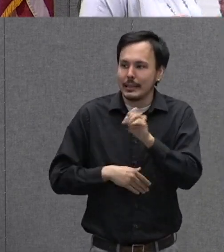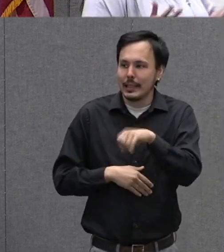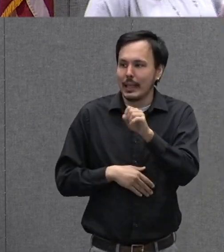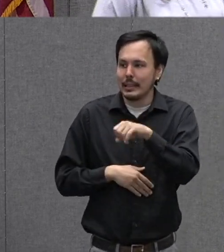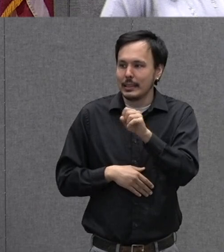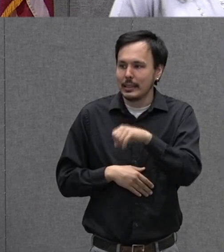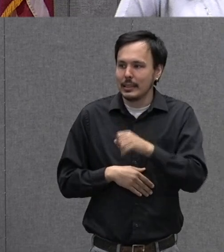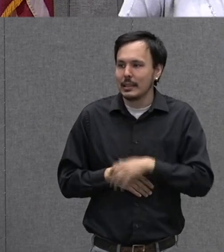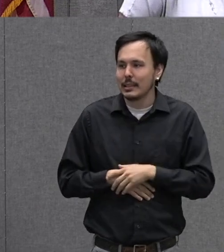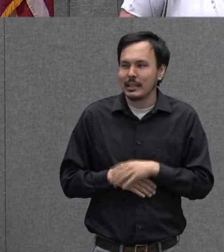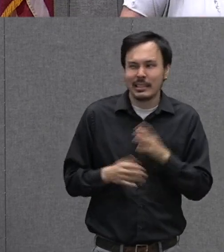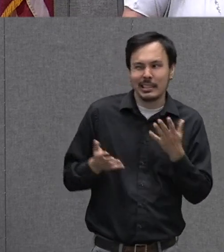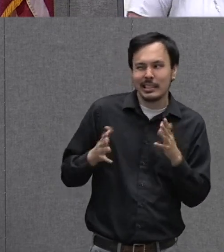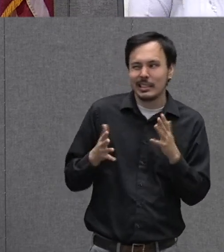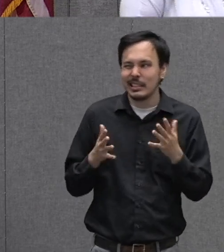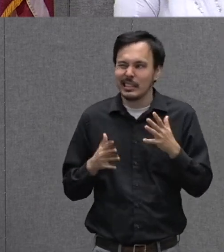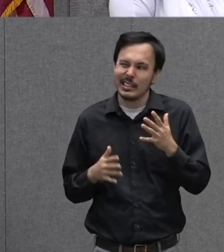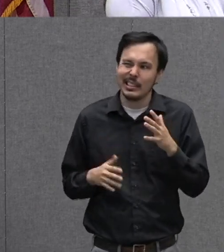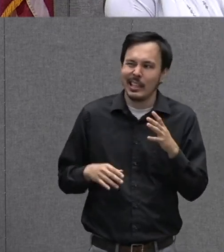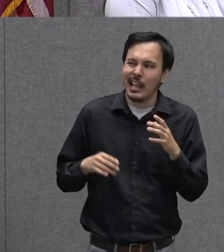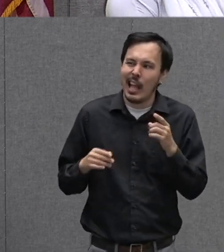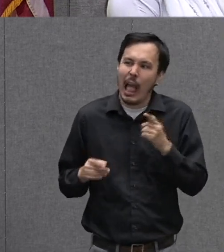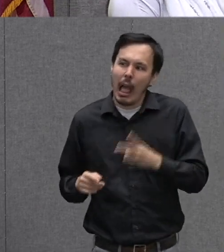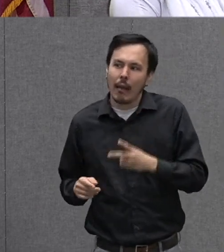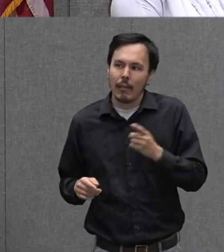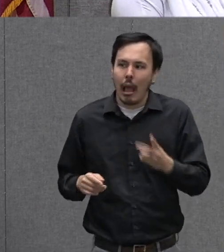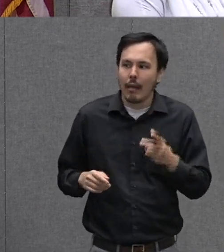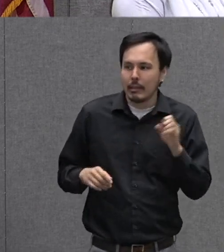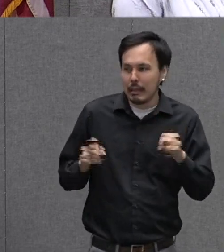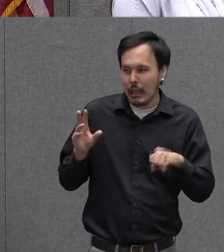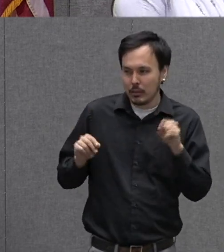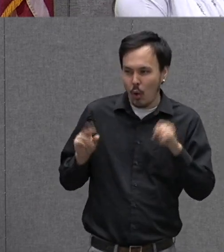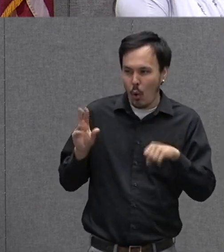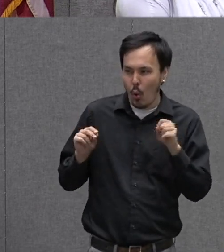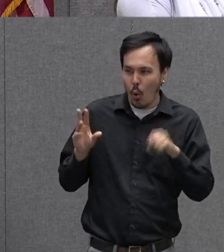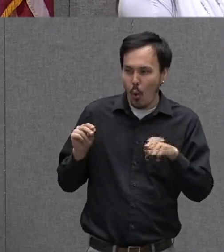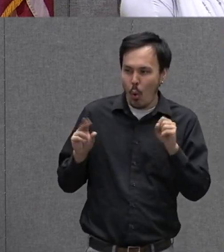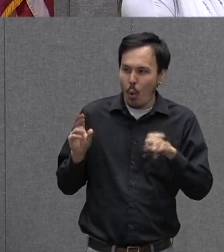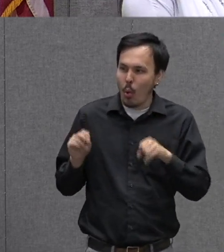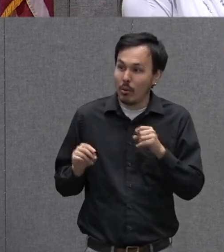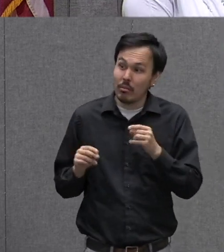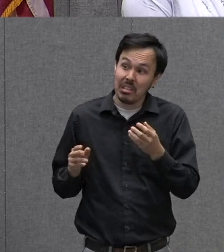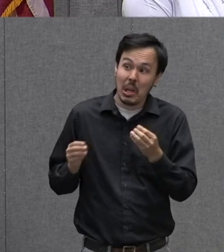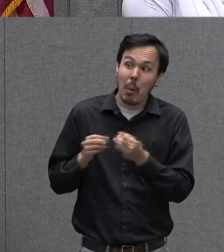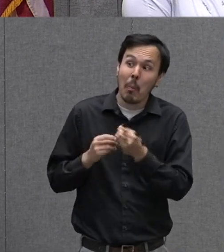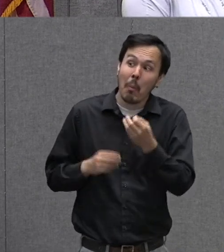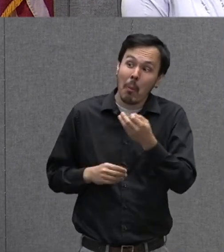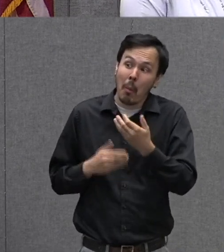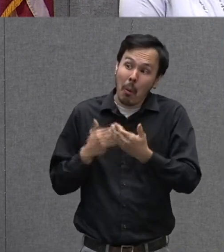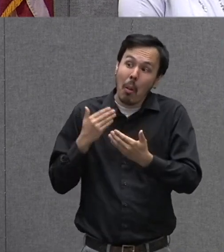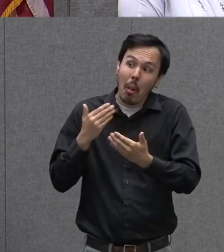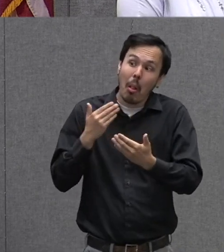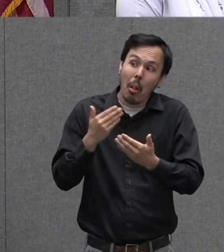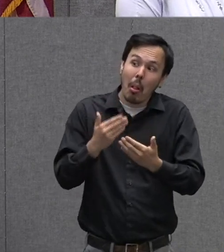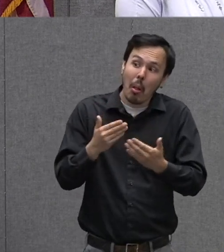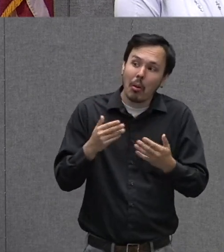So kinda yes, kind of no. I know you're getting closer. Okay. - I can feel it. Won't fit in my arms,